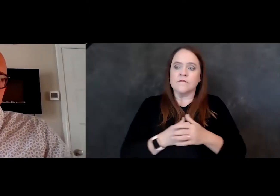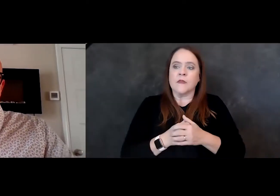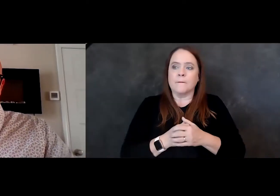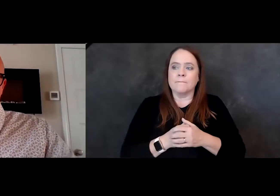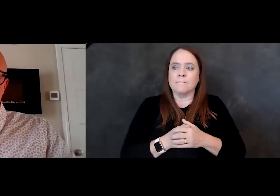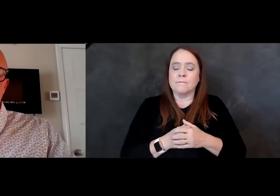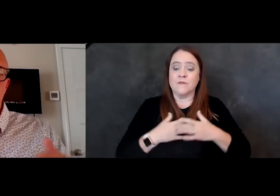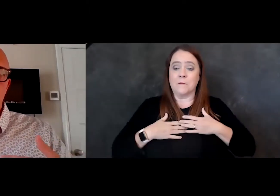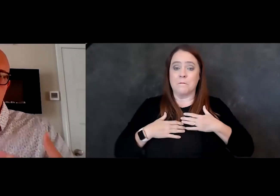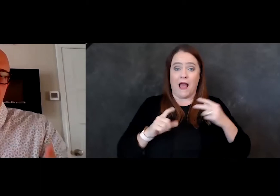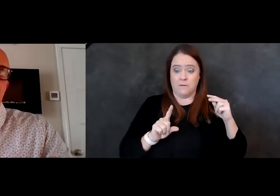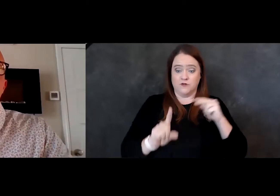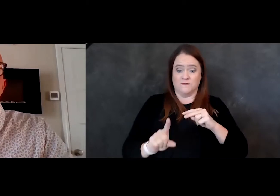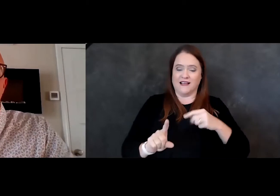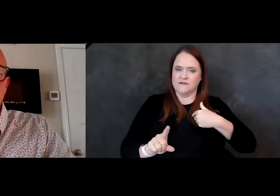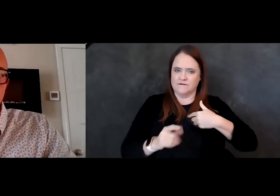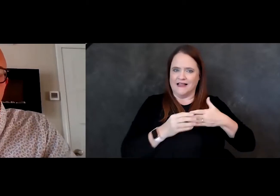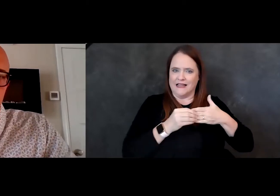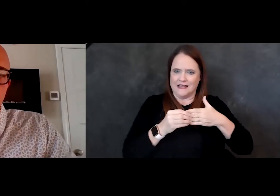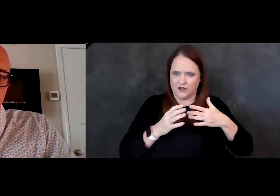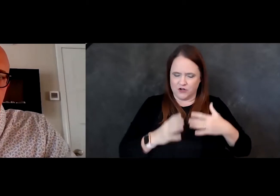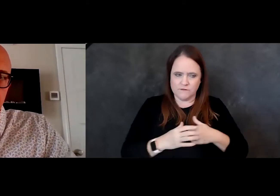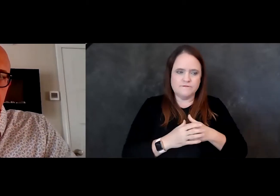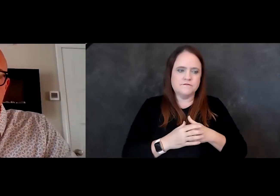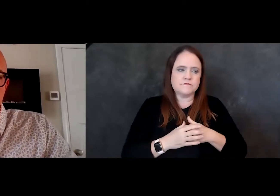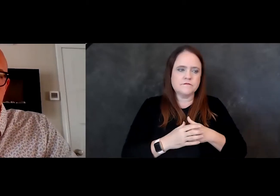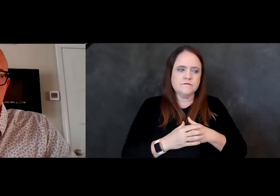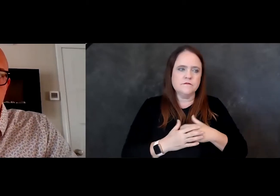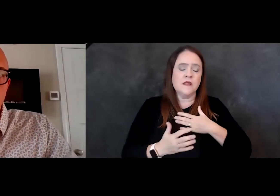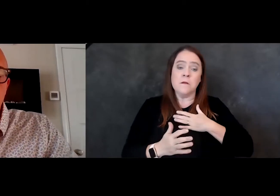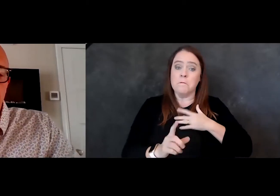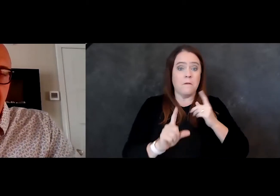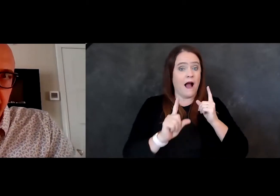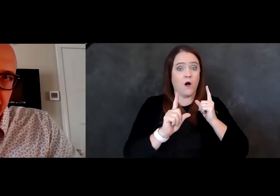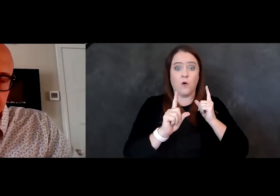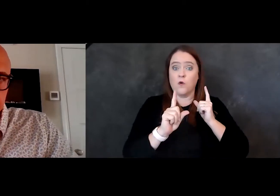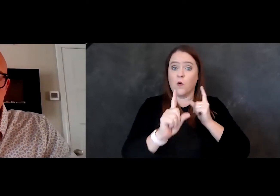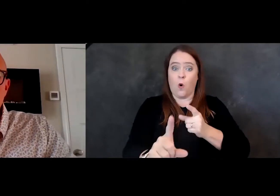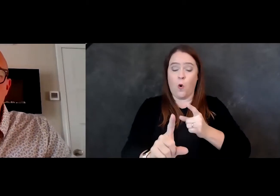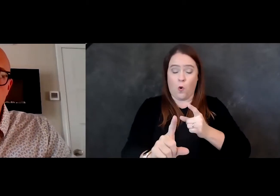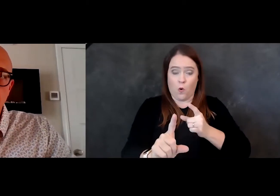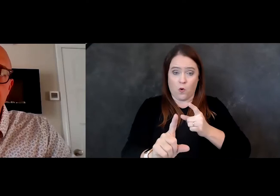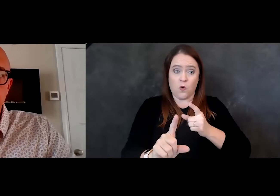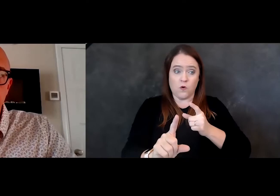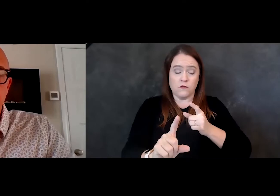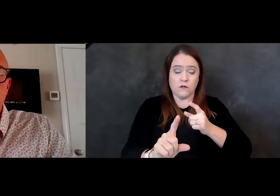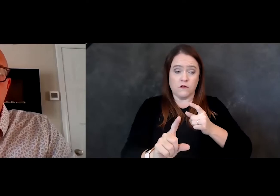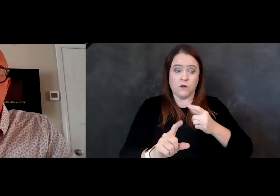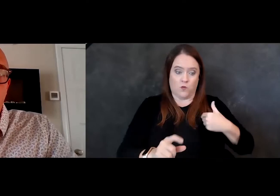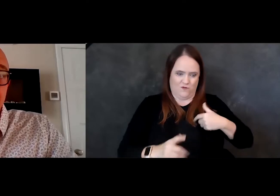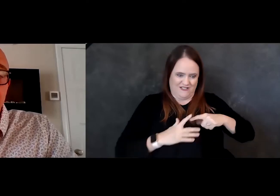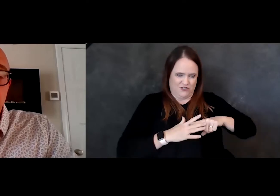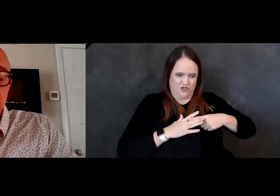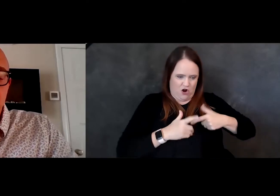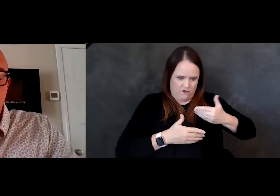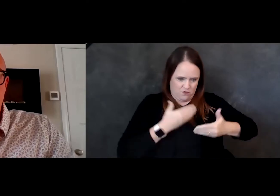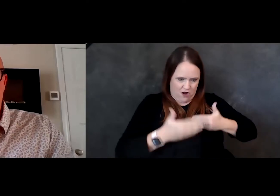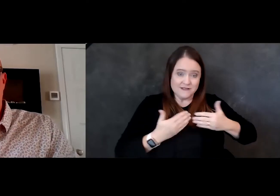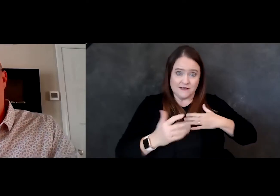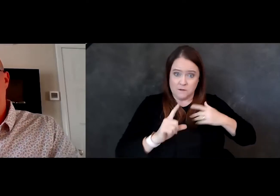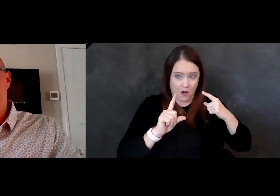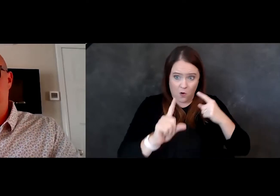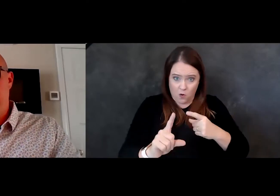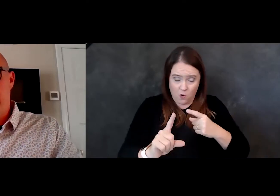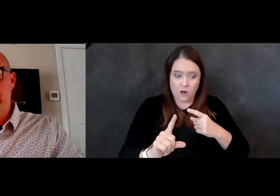My goals when we embarked on this process was I wanted to be sure that we could identify